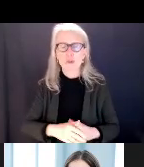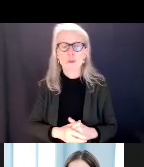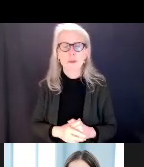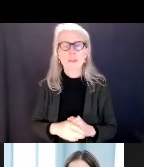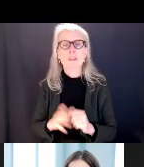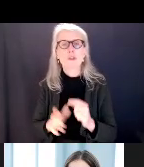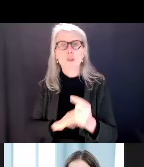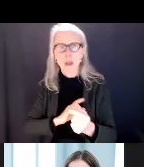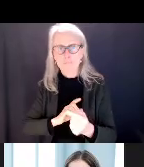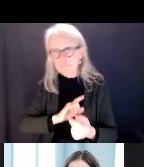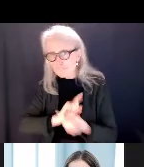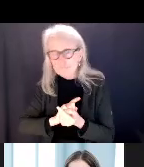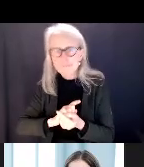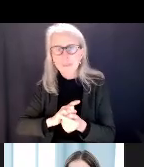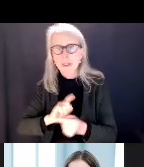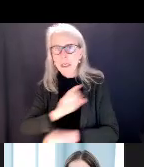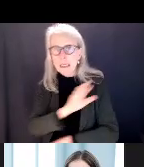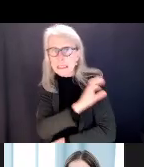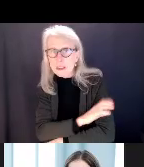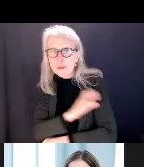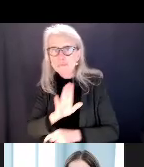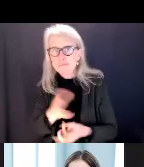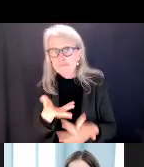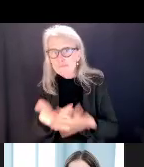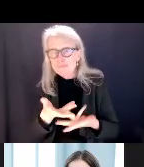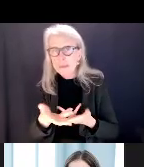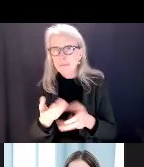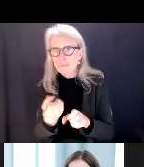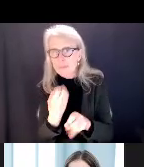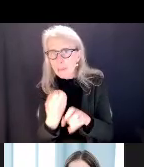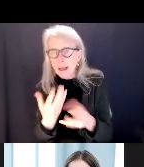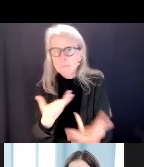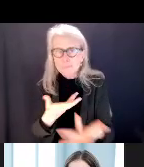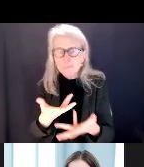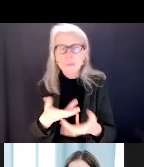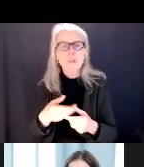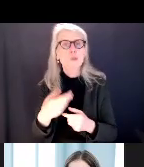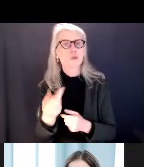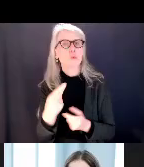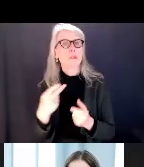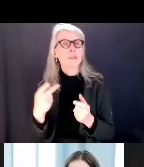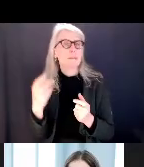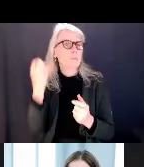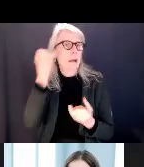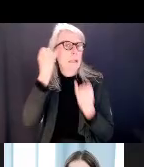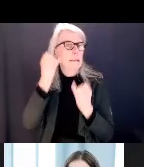went and got their perspectives. And we did a bit of a brainstorming session where we engaged them